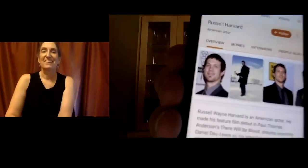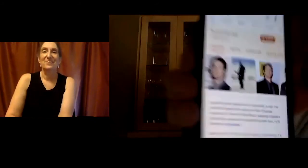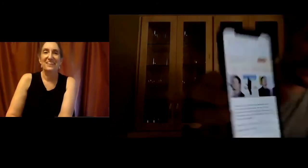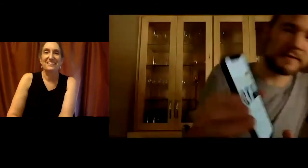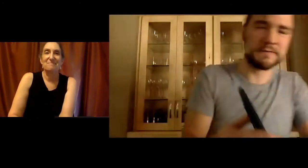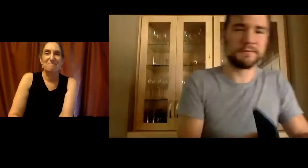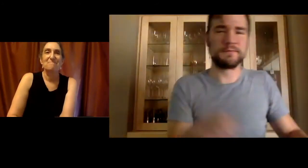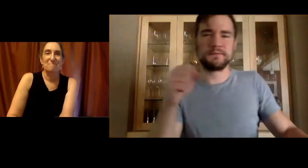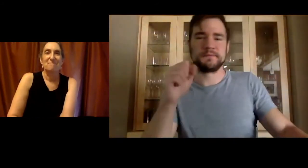I Know who that is.